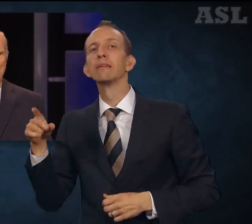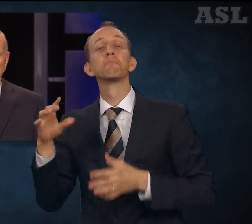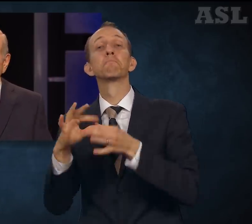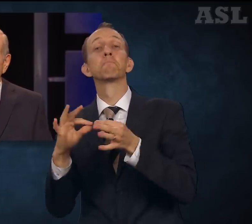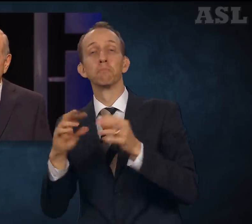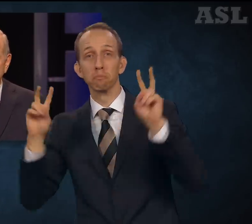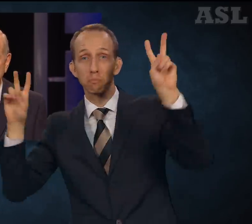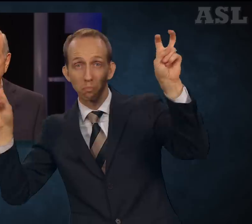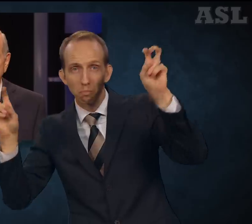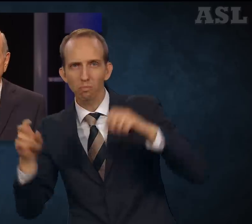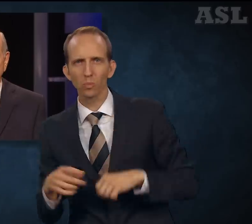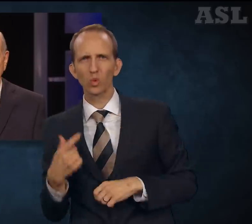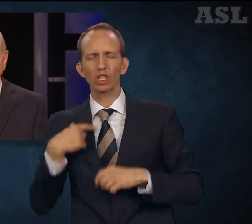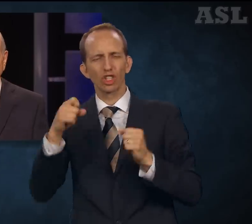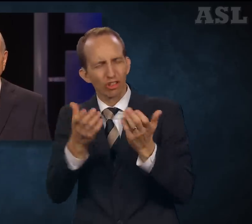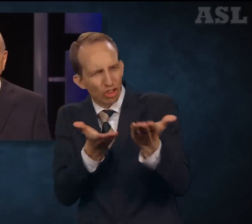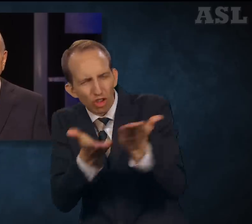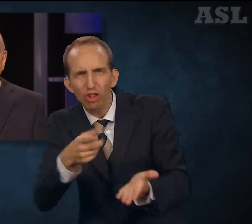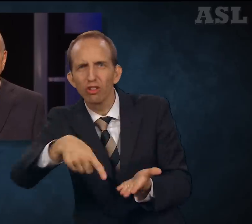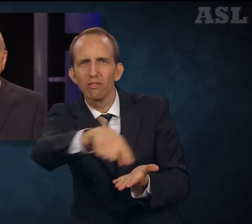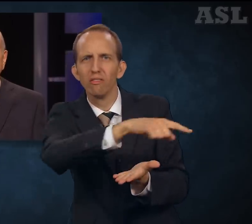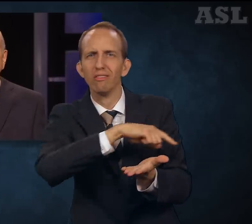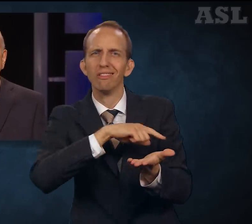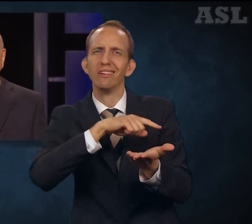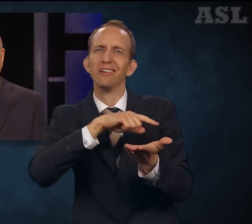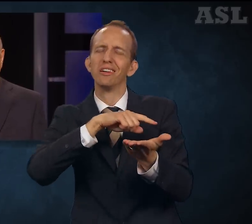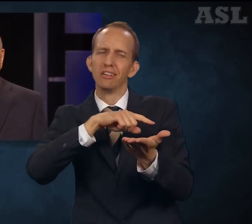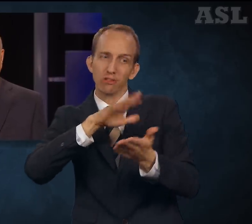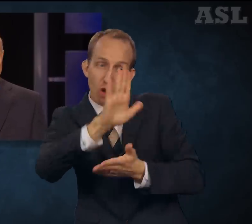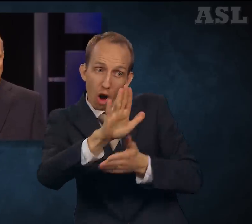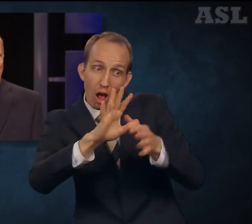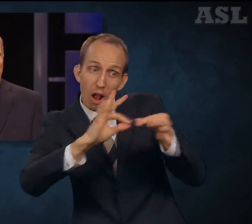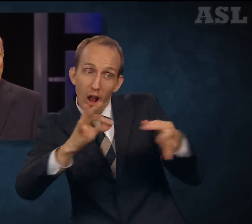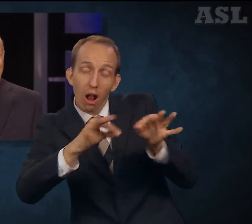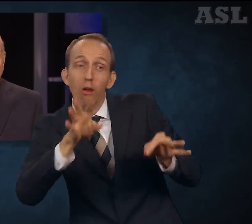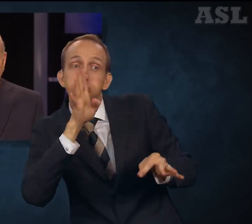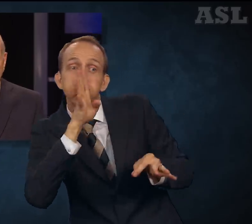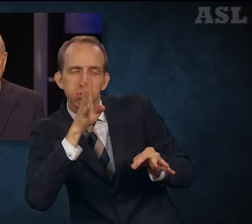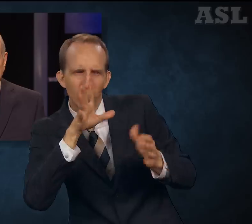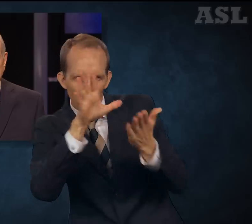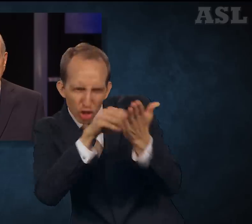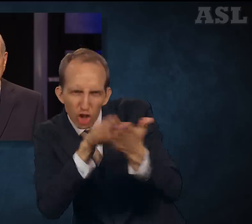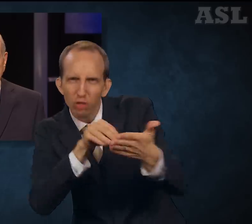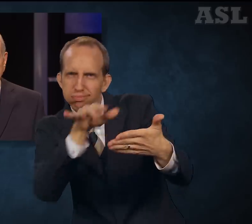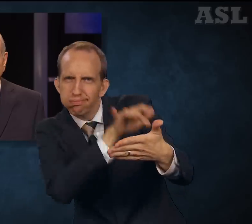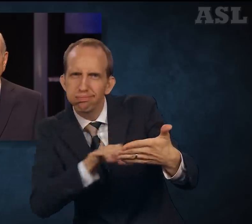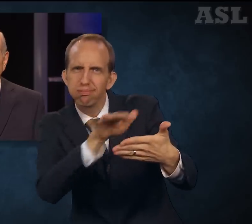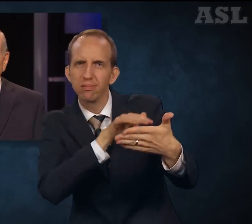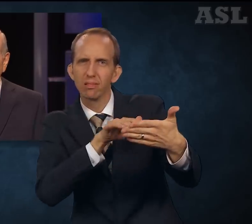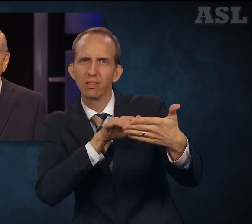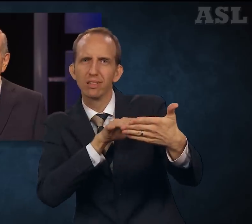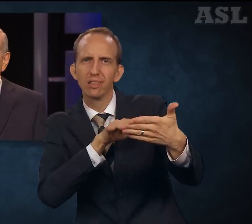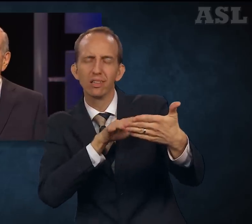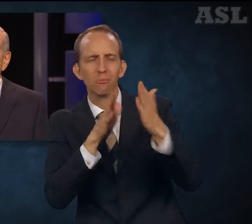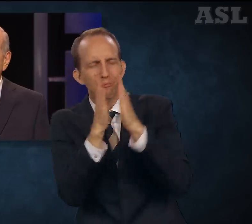HE ALSO SAID, "WE SHOULD BE OF SERVICE TO THE CHINESE PEOPLE.